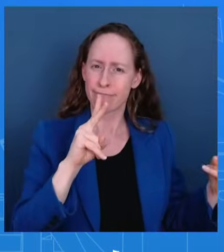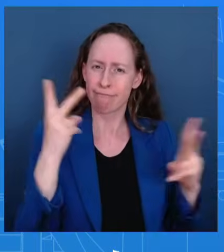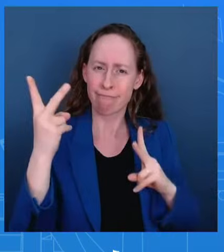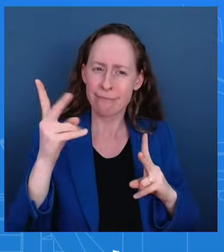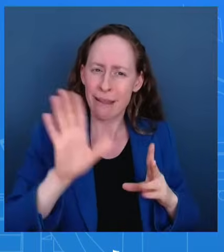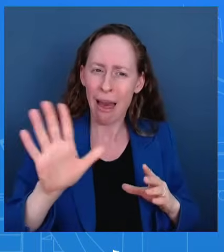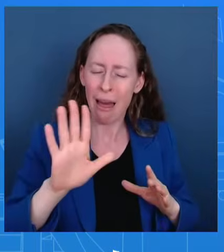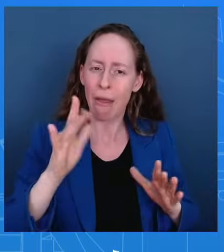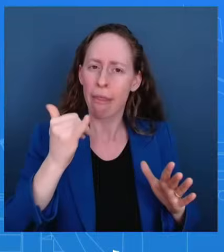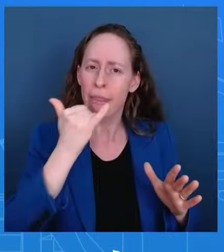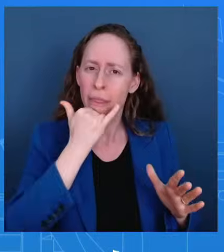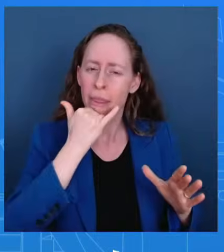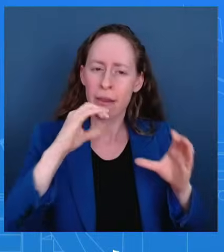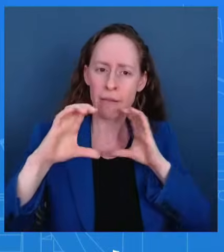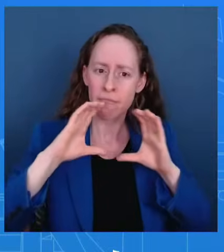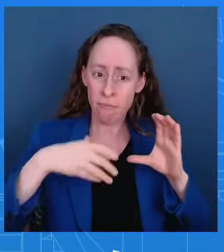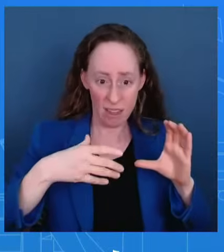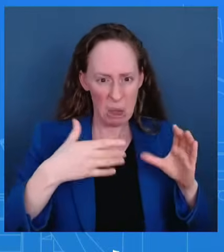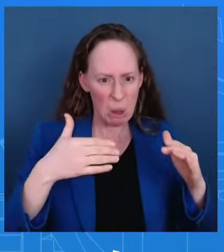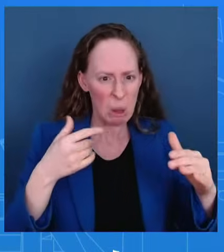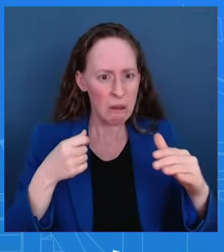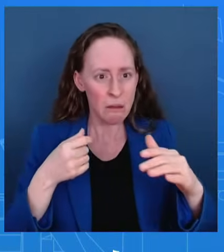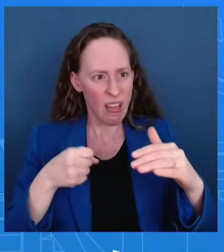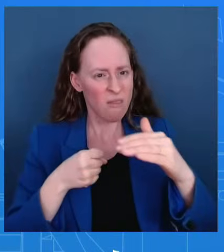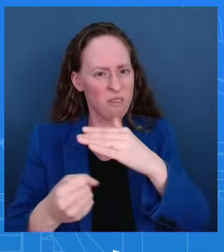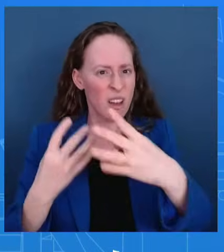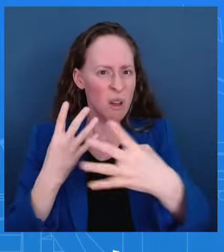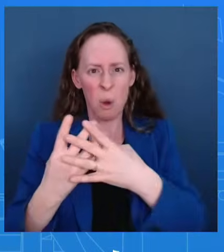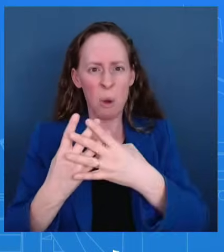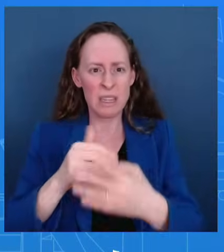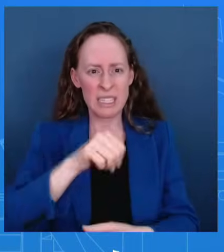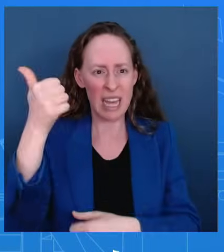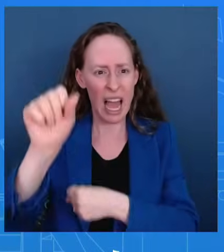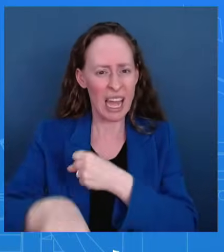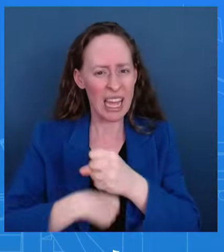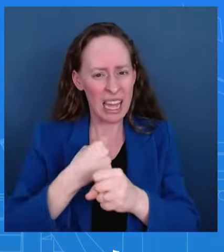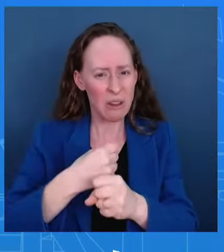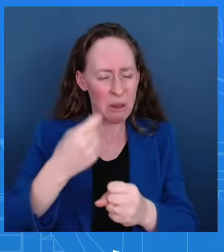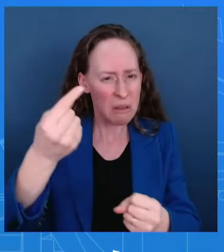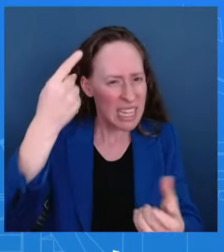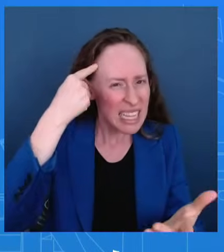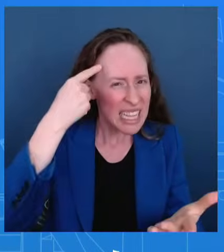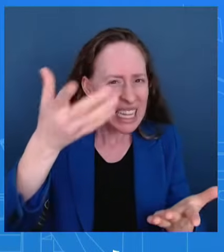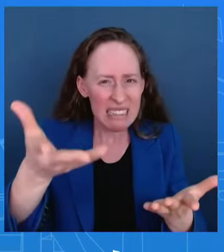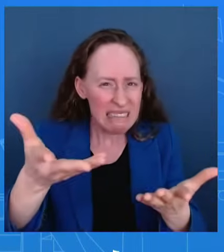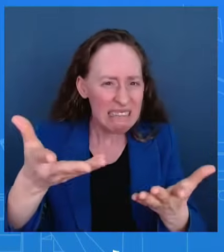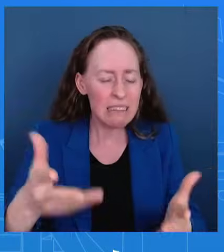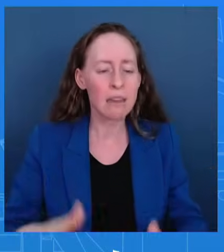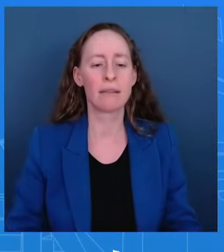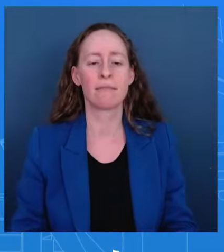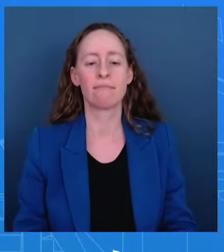There -- there's a process there. We have to let the legal authorities do -- go to their, you know, process and how this all works.